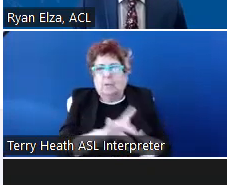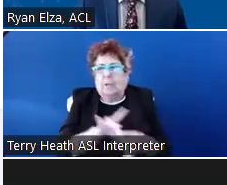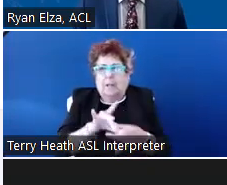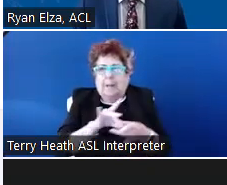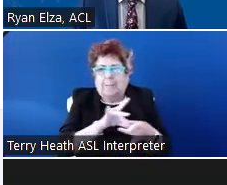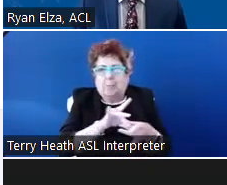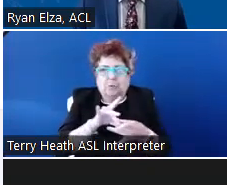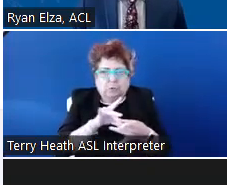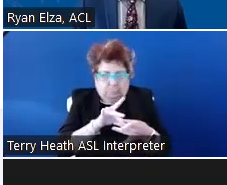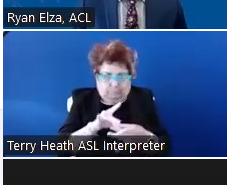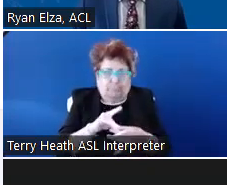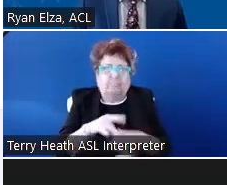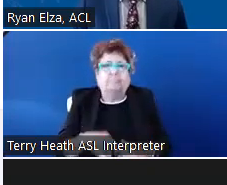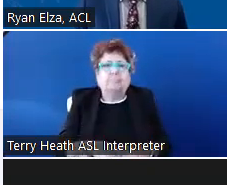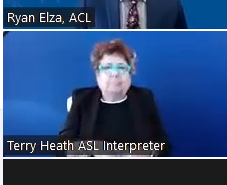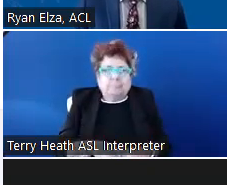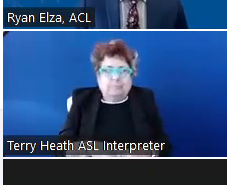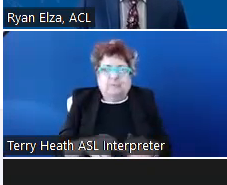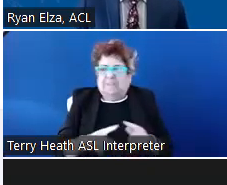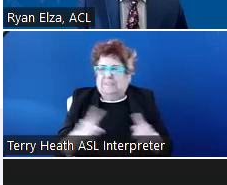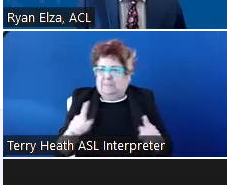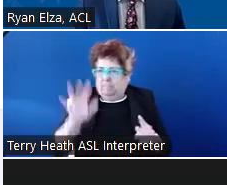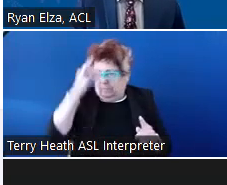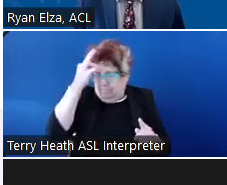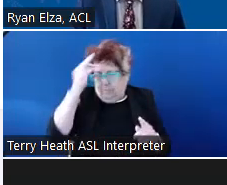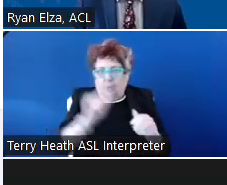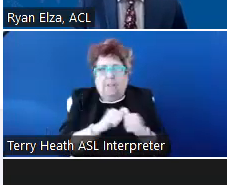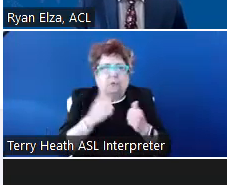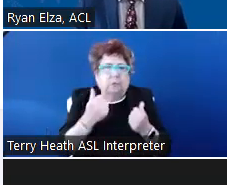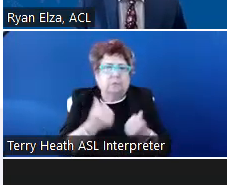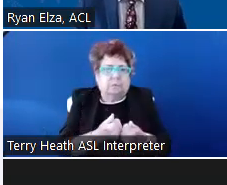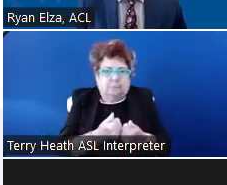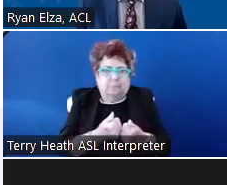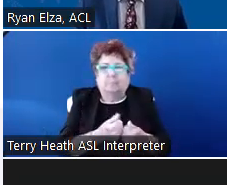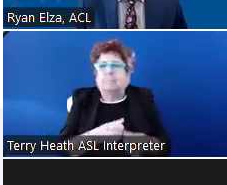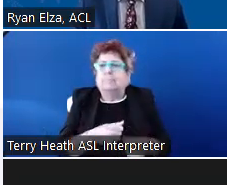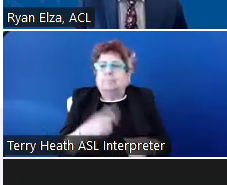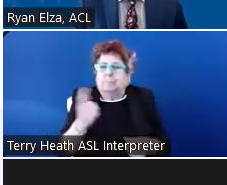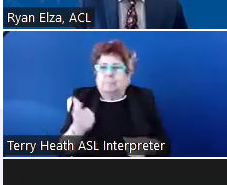representatives from additional federal agencies have led the way for establishing this opportunity. First, we